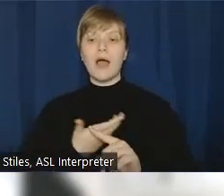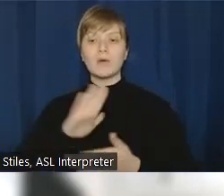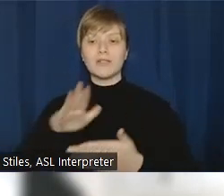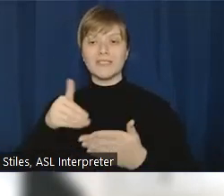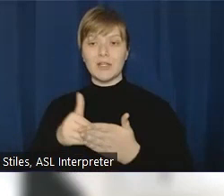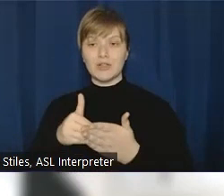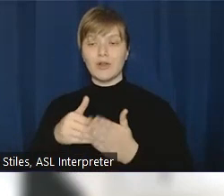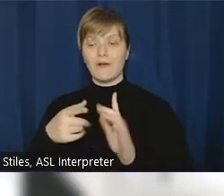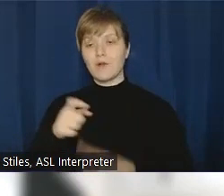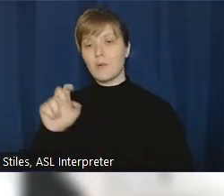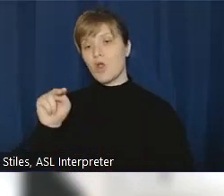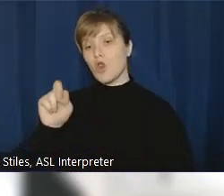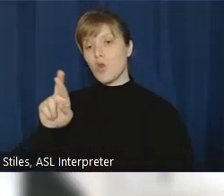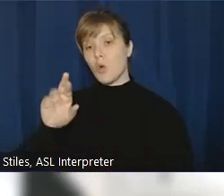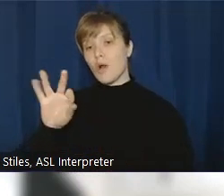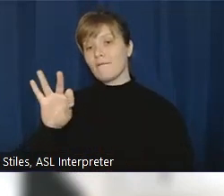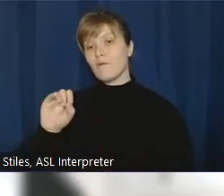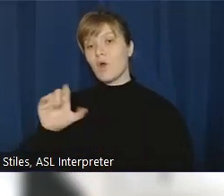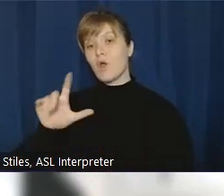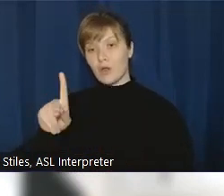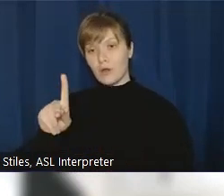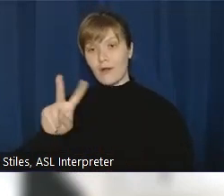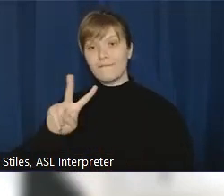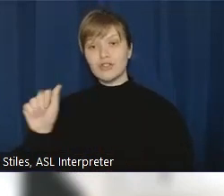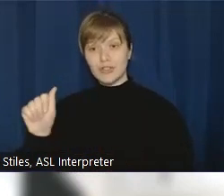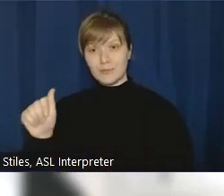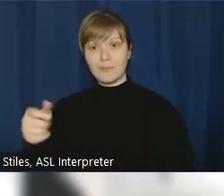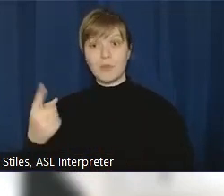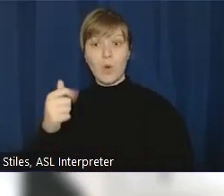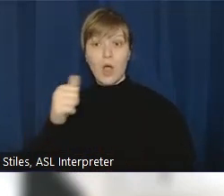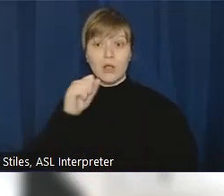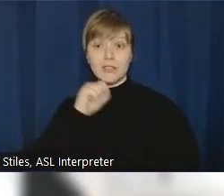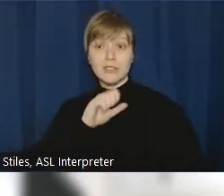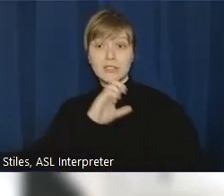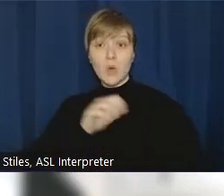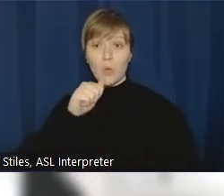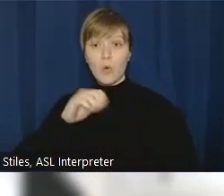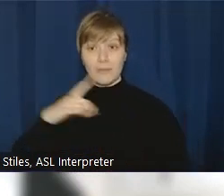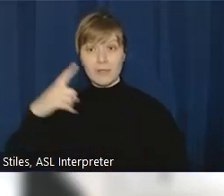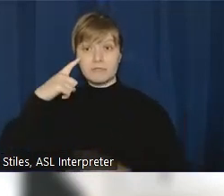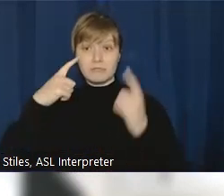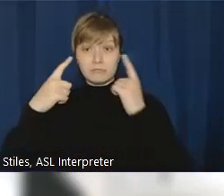Virginia. An older woman was starting to lose her vision and she needed to find an affordable